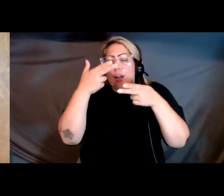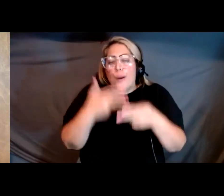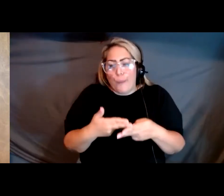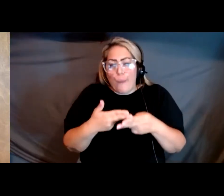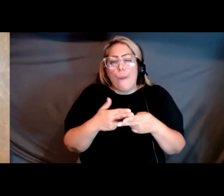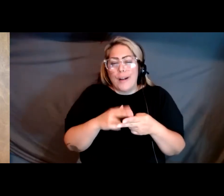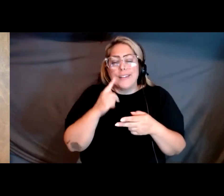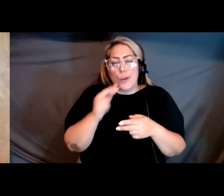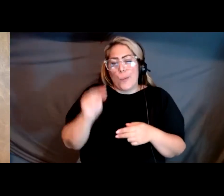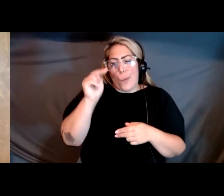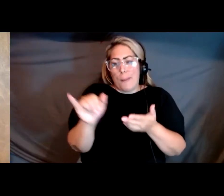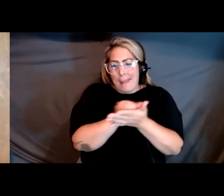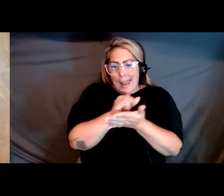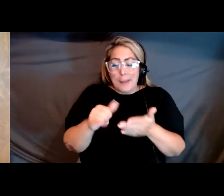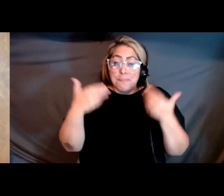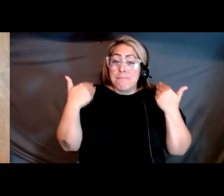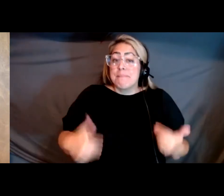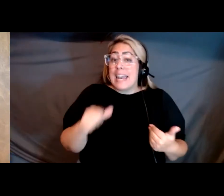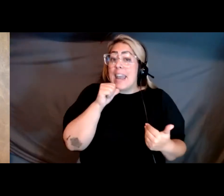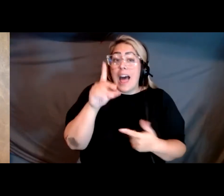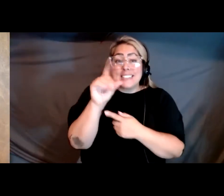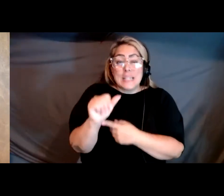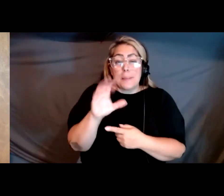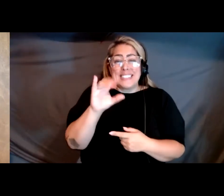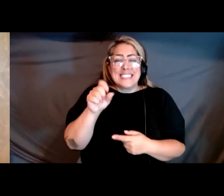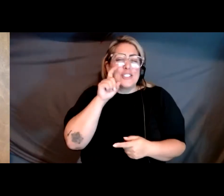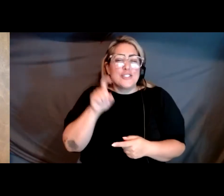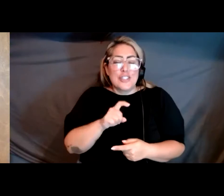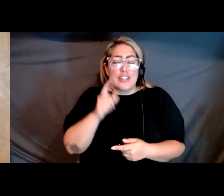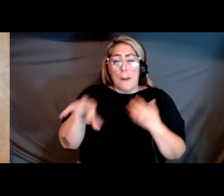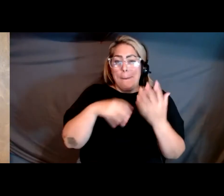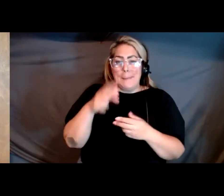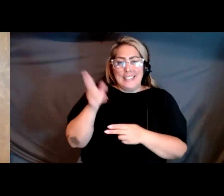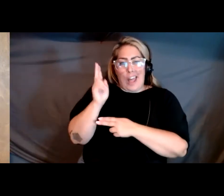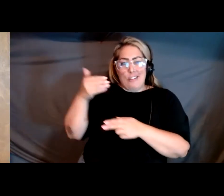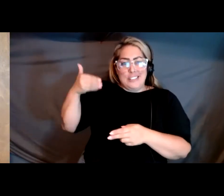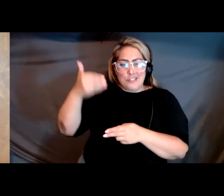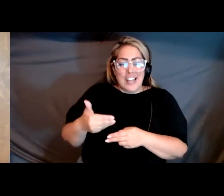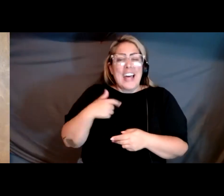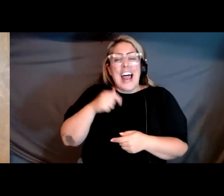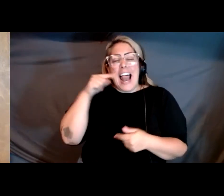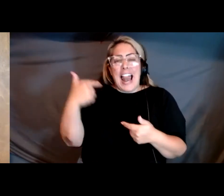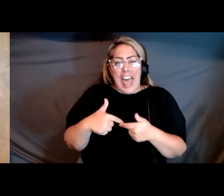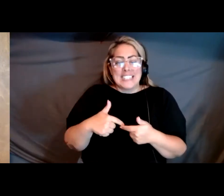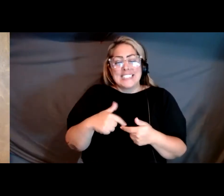I am a nondisabled cisgender gender-mixed heritage Latinx woman with short blondish hair.